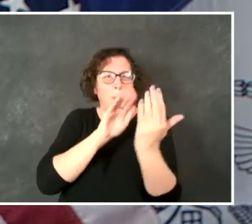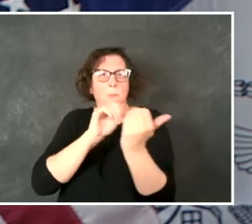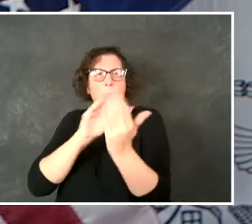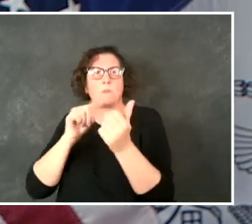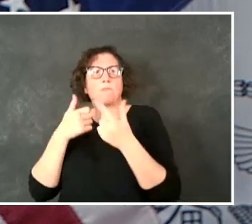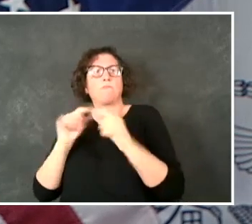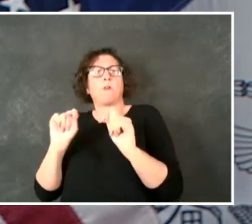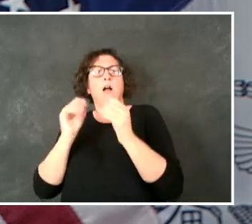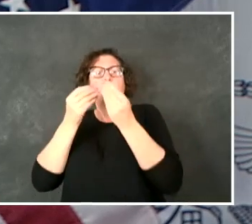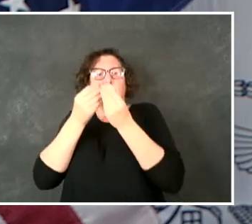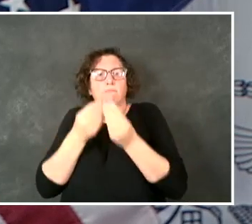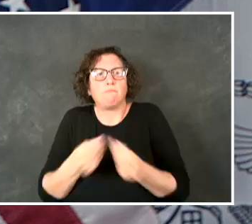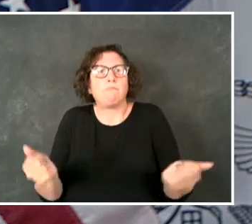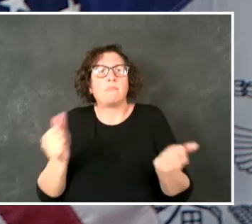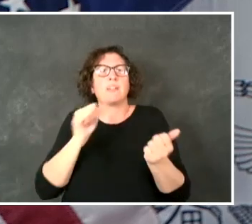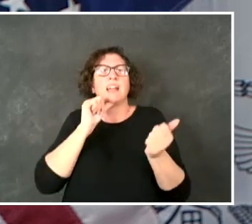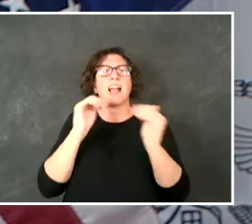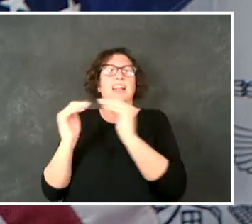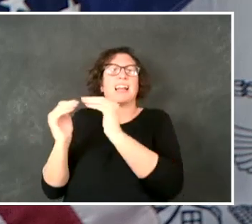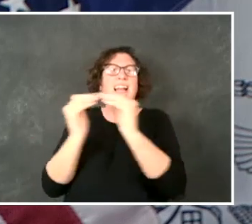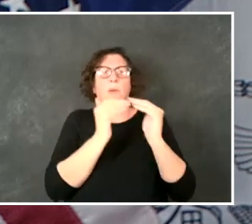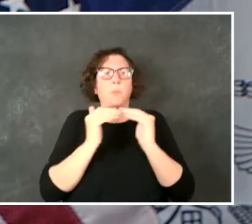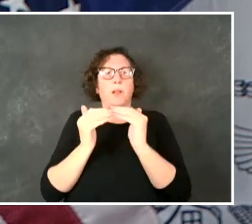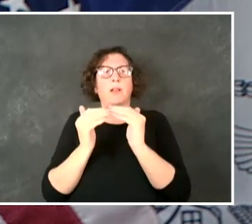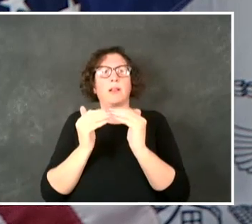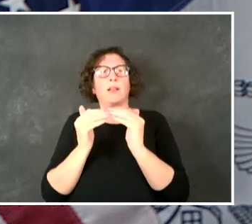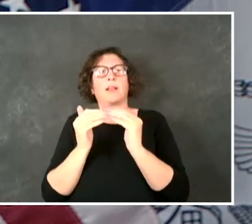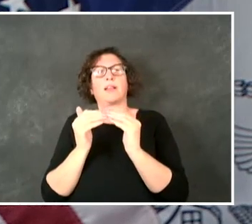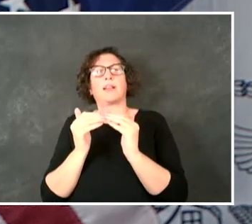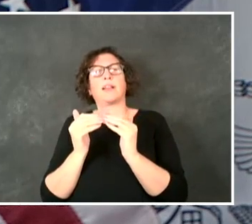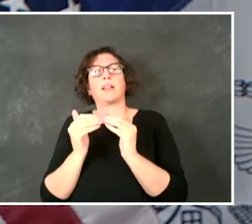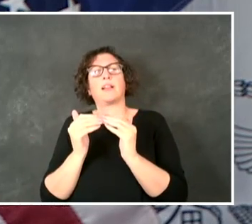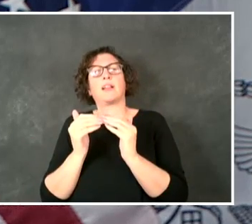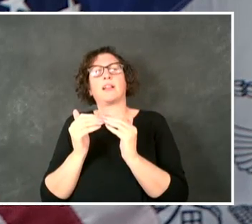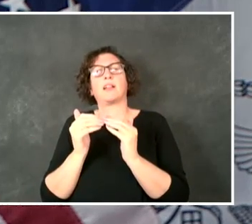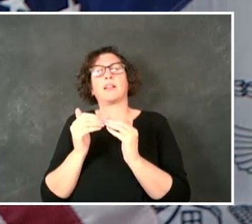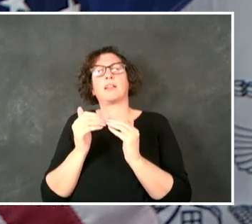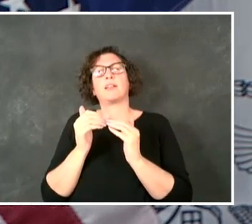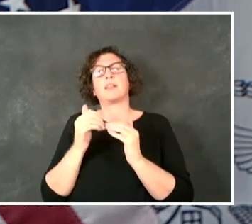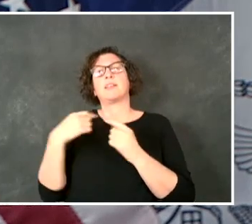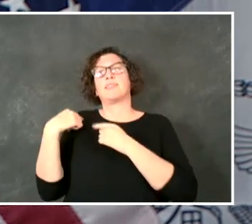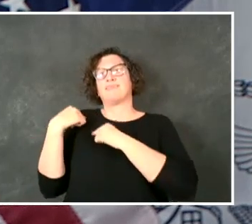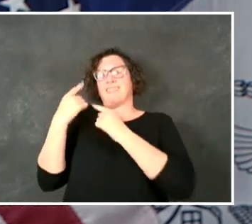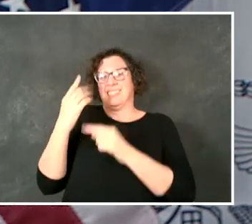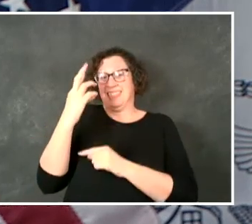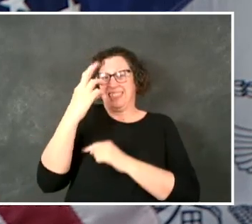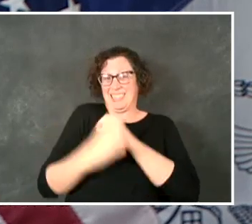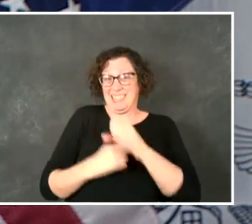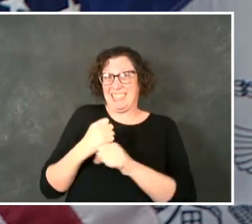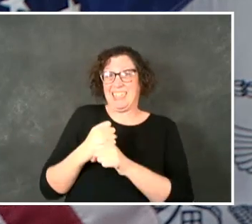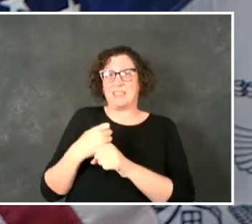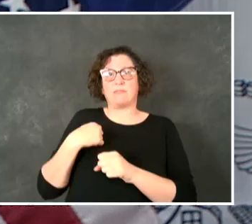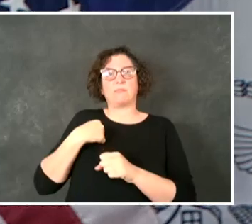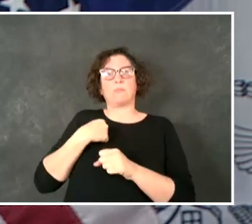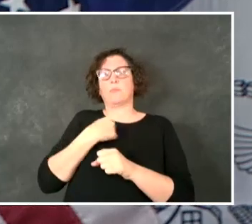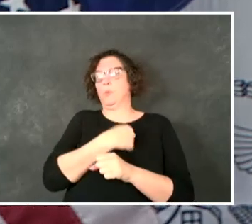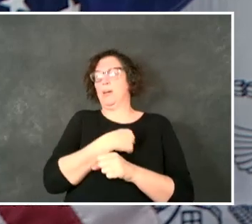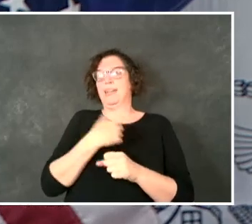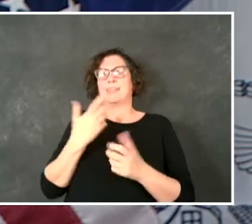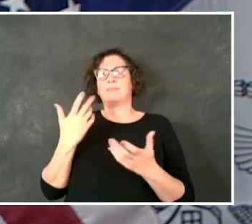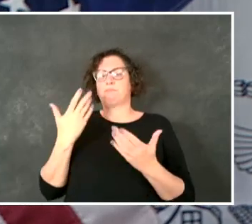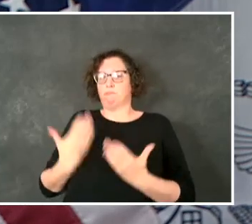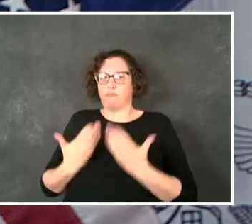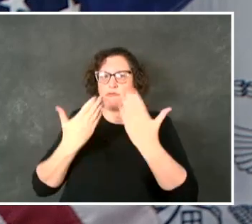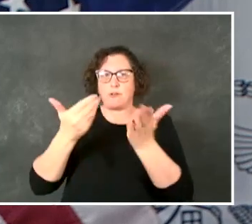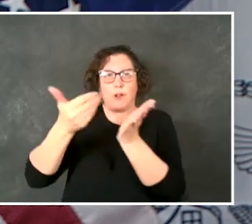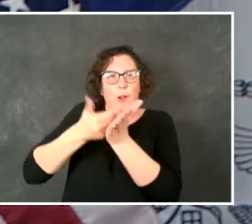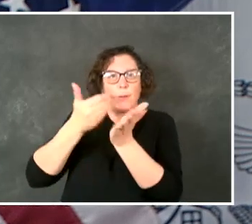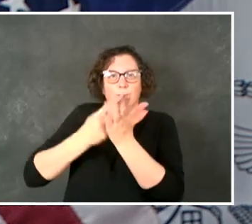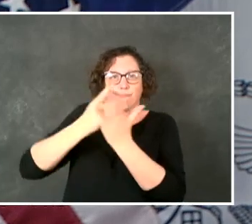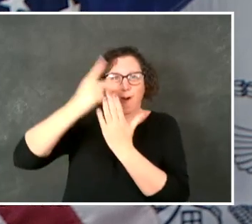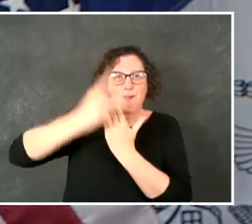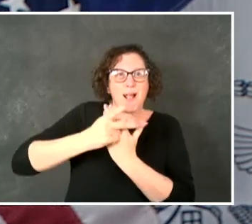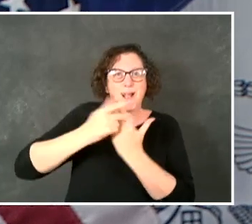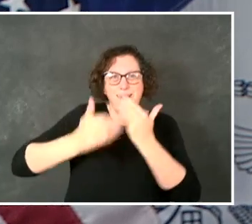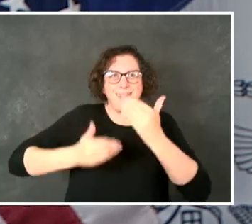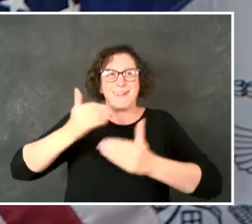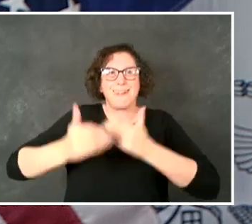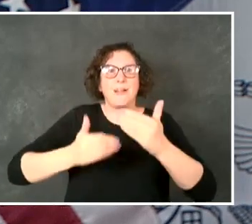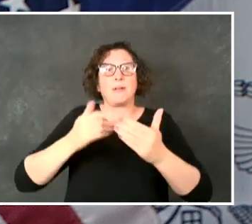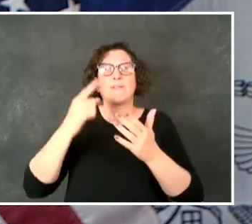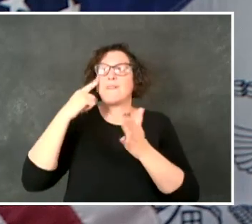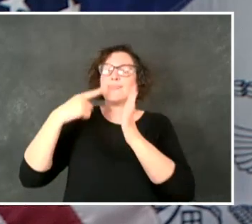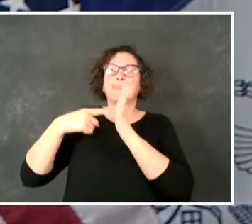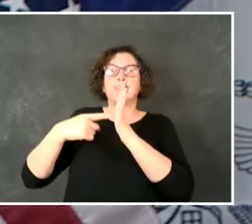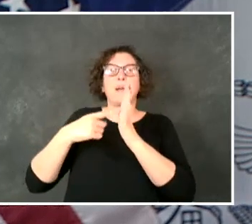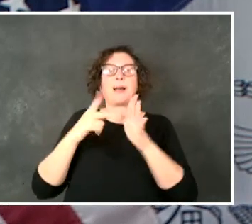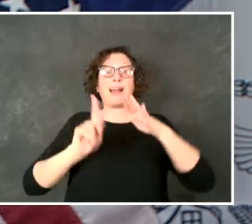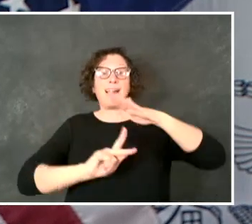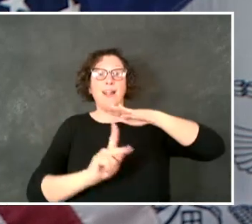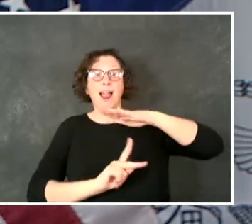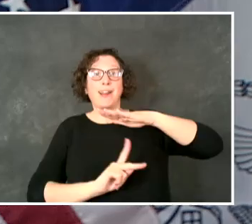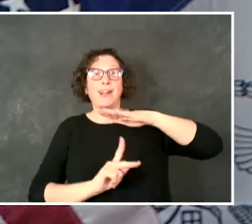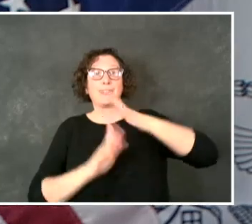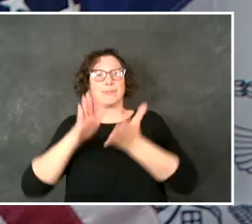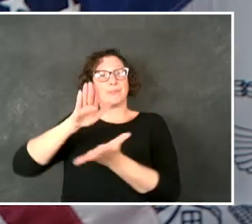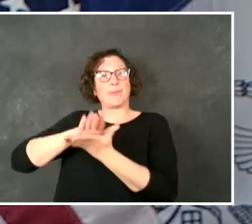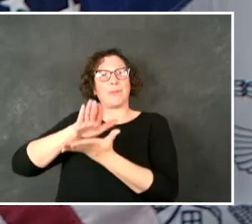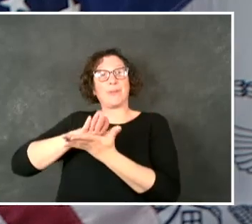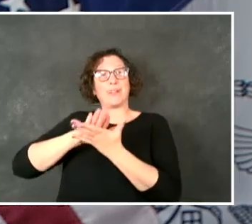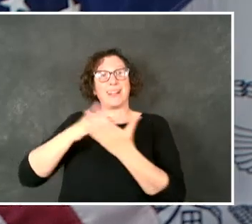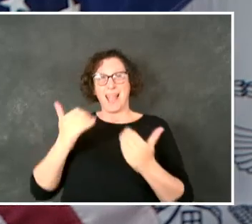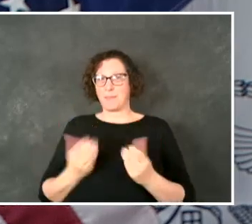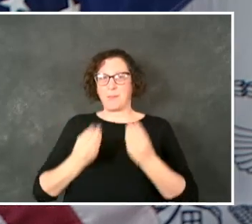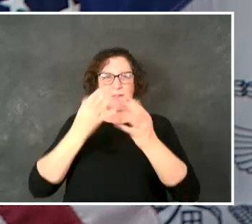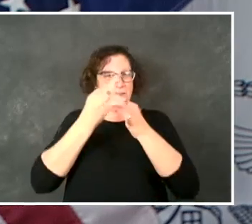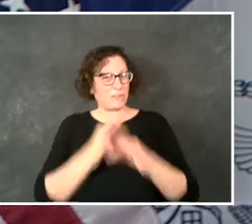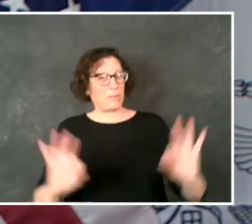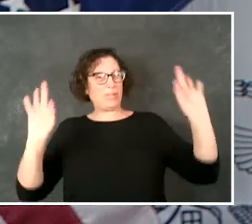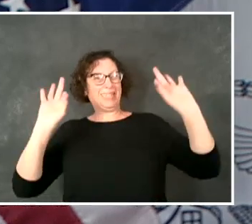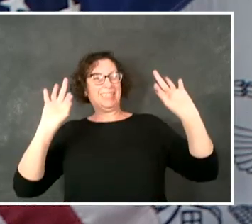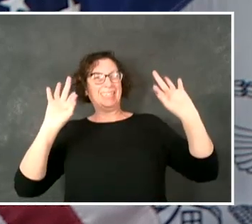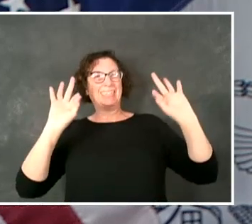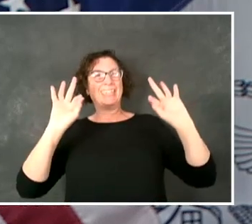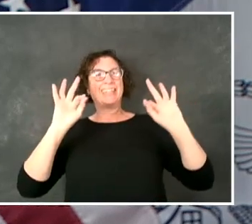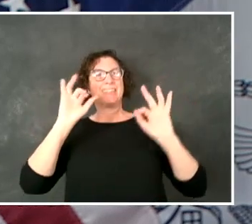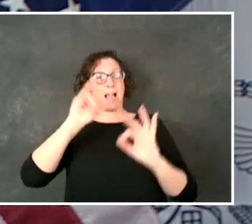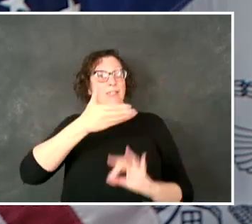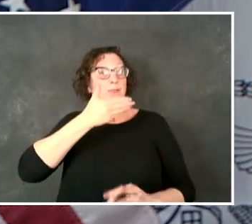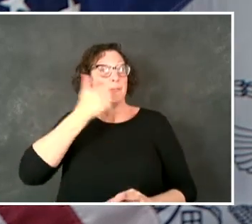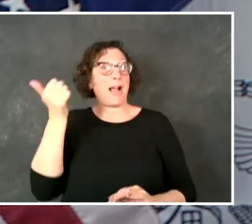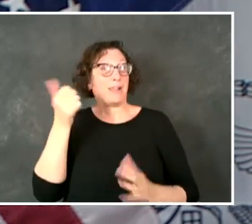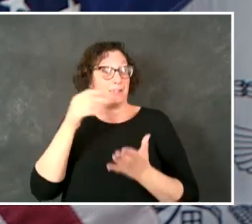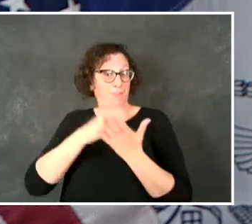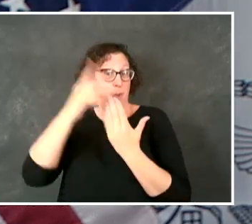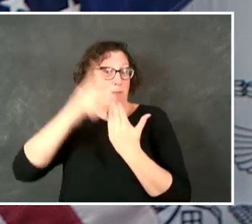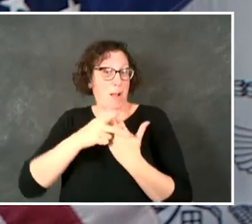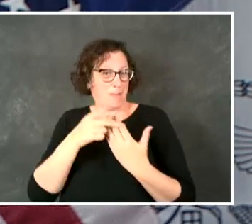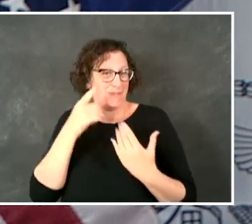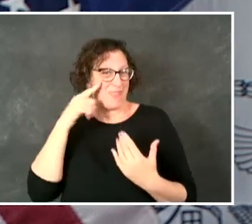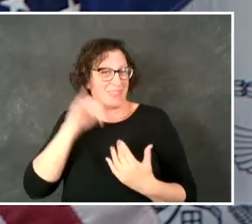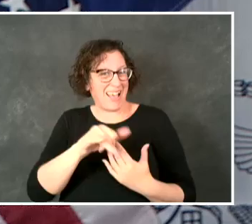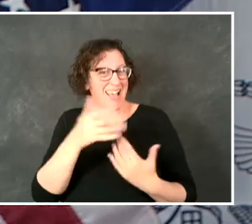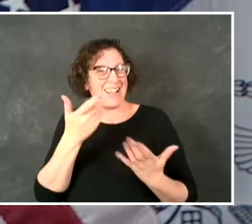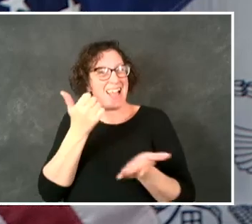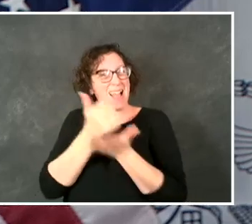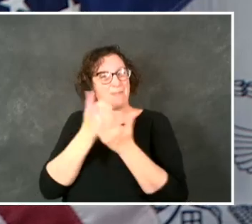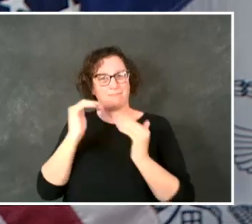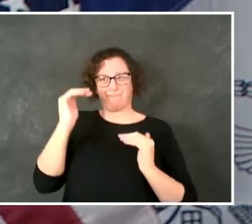HAVE BEEN